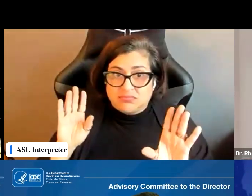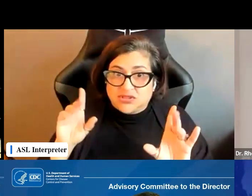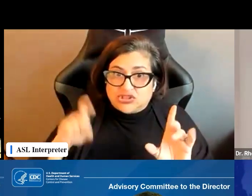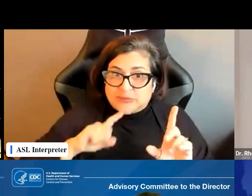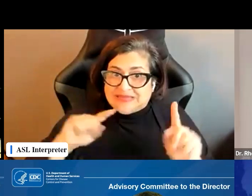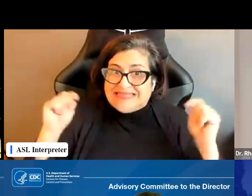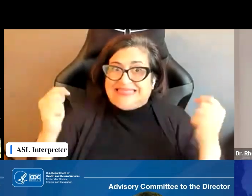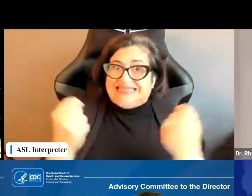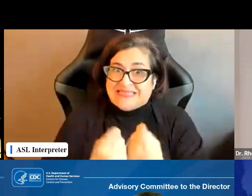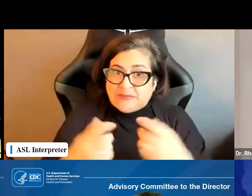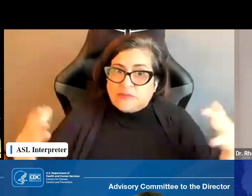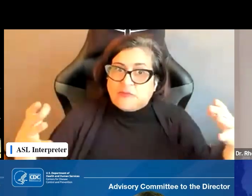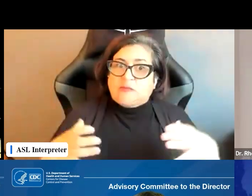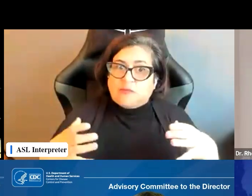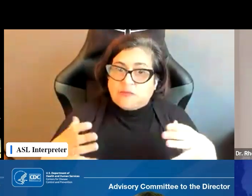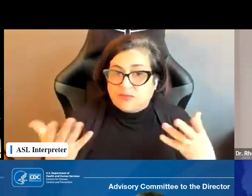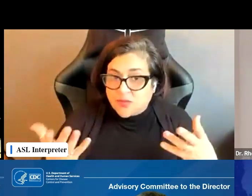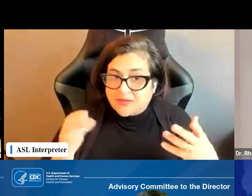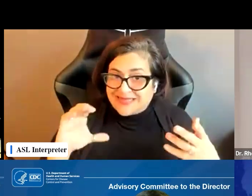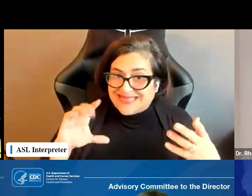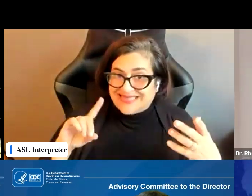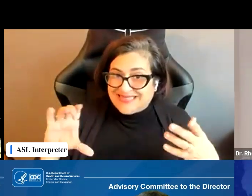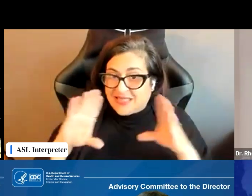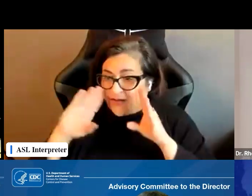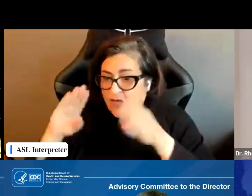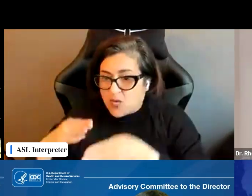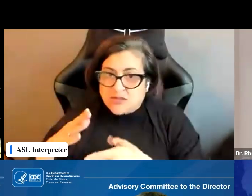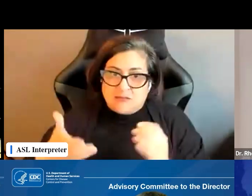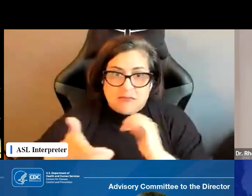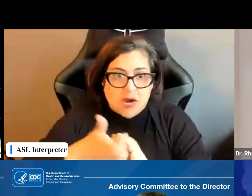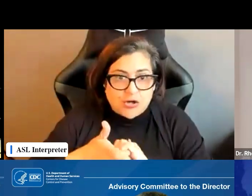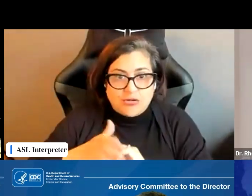And so if CDC is focused on its partners, its community partners,